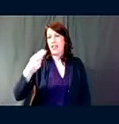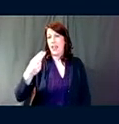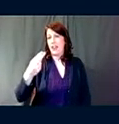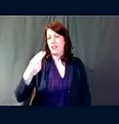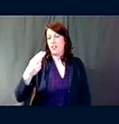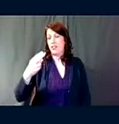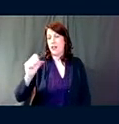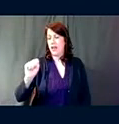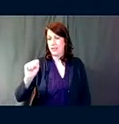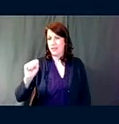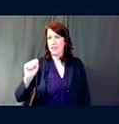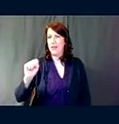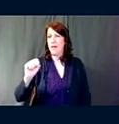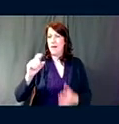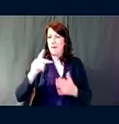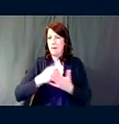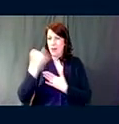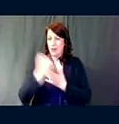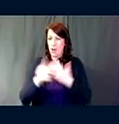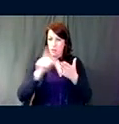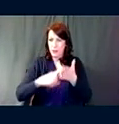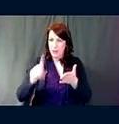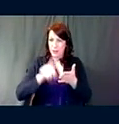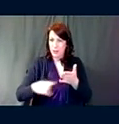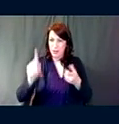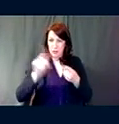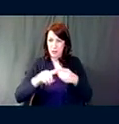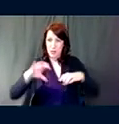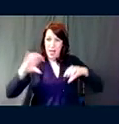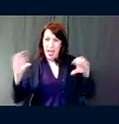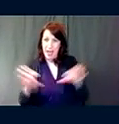THIS IS OUR NIEHS PROJECT, RESEARCH TO ACTION PROJECT,